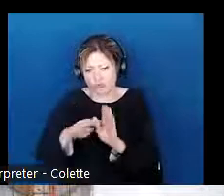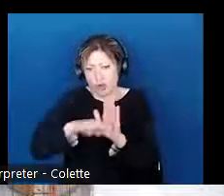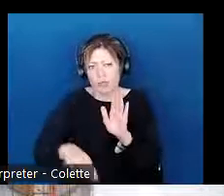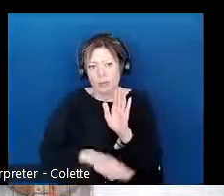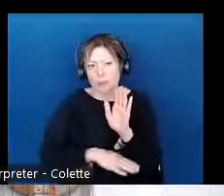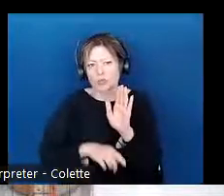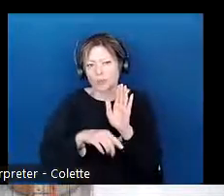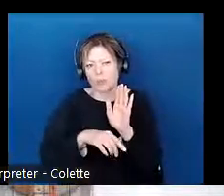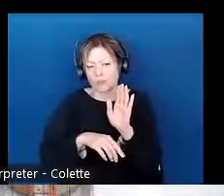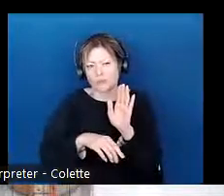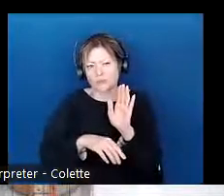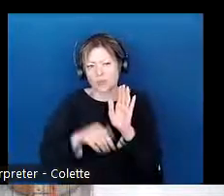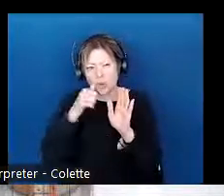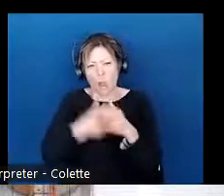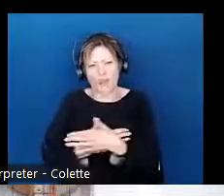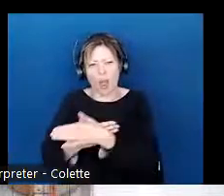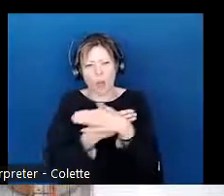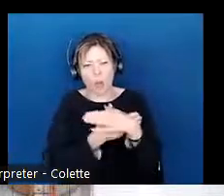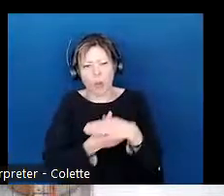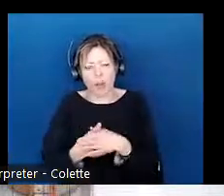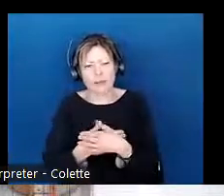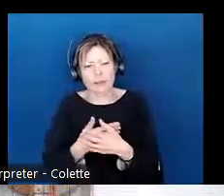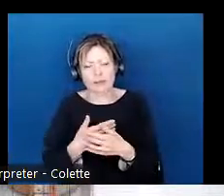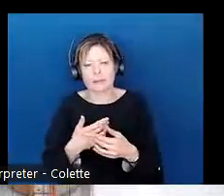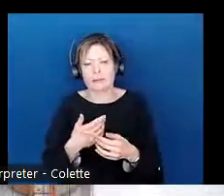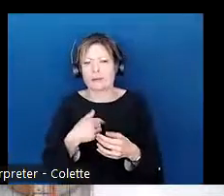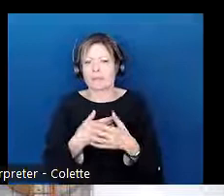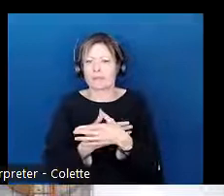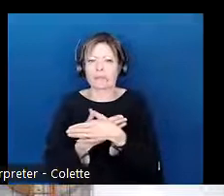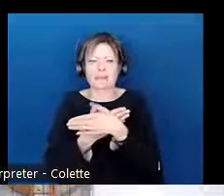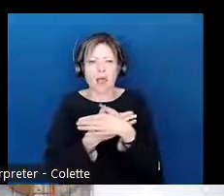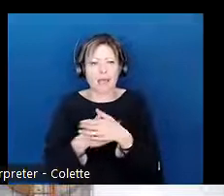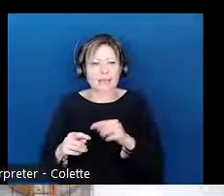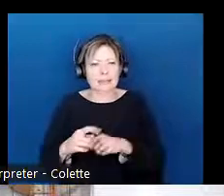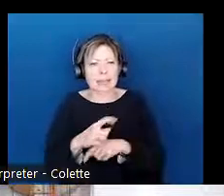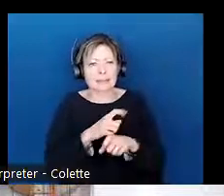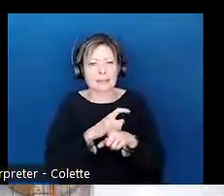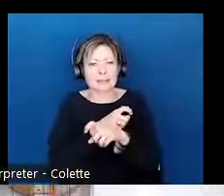the one with it with with the butterflies and the uh uh the caterpillars and the and the the plants